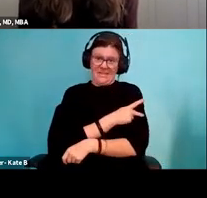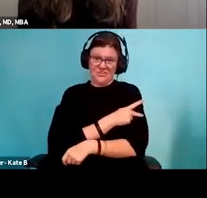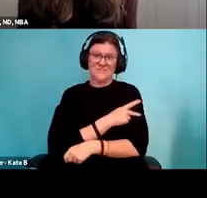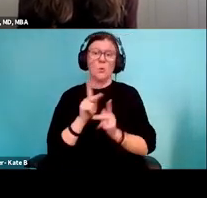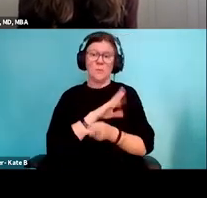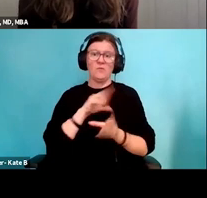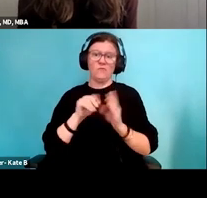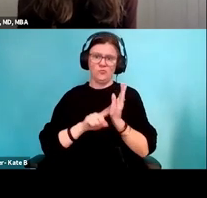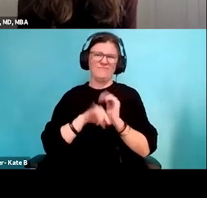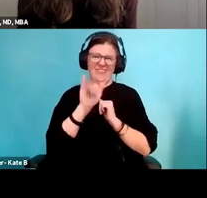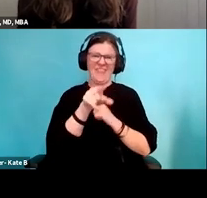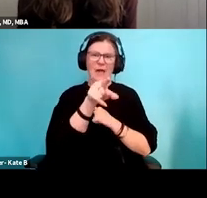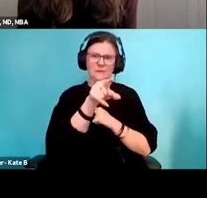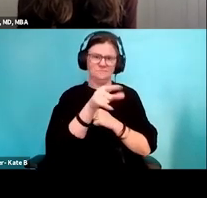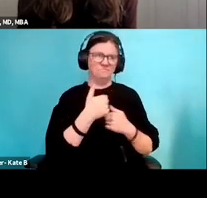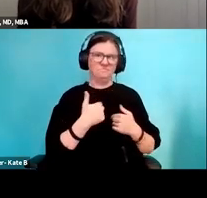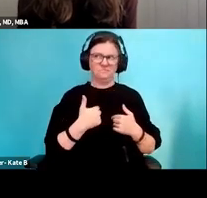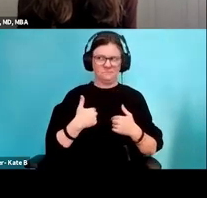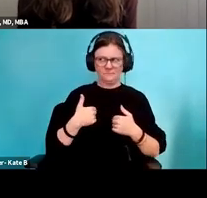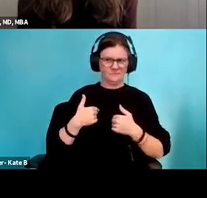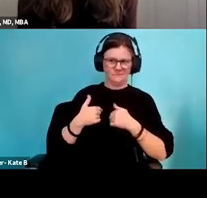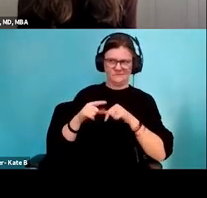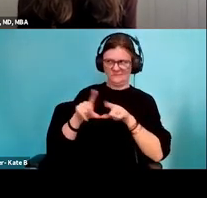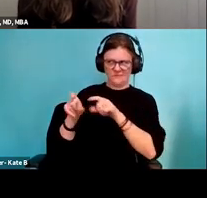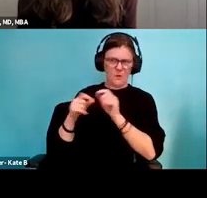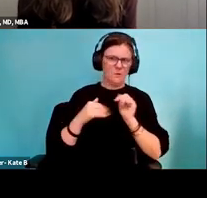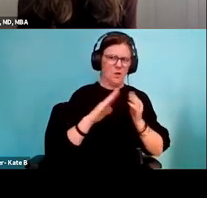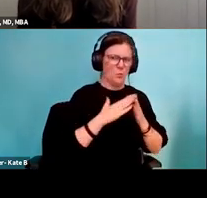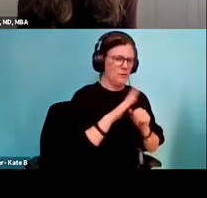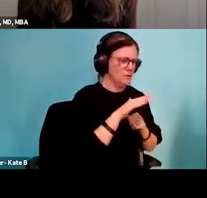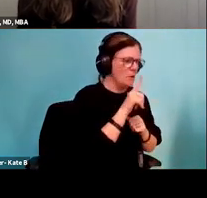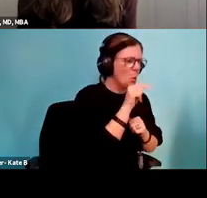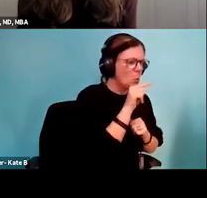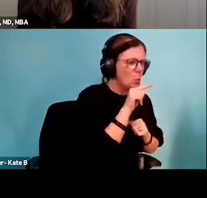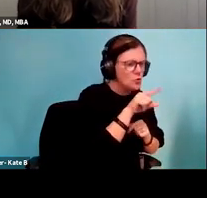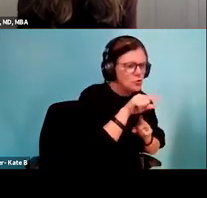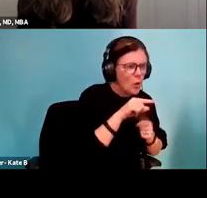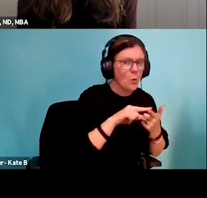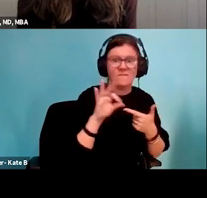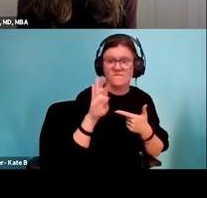this is exactly what you said, they turn to their community, Facebook, other types of